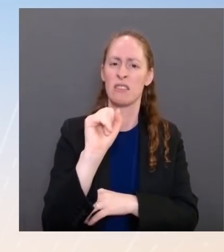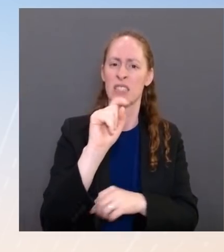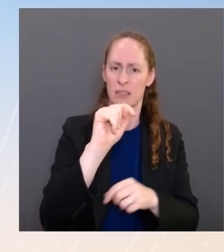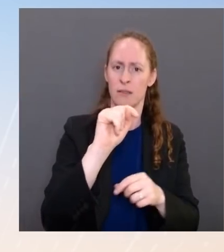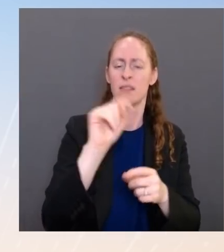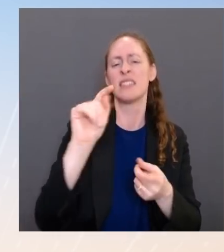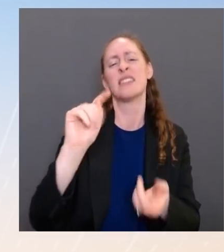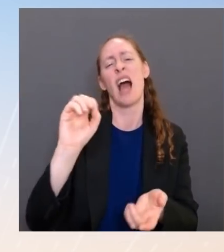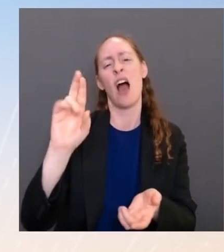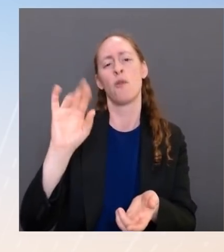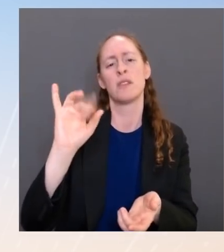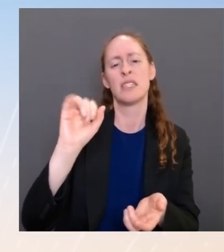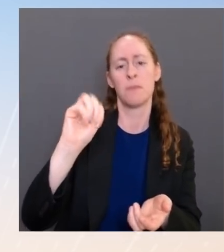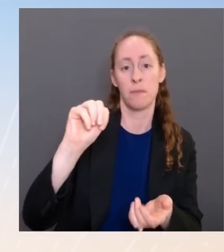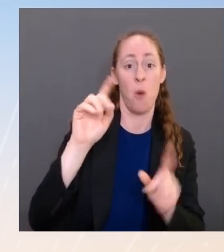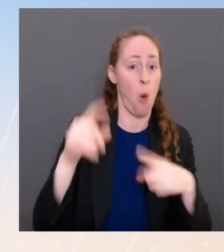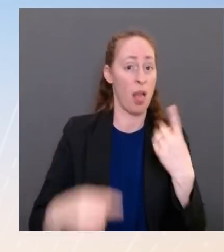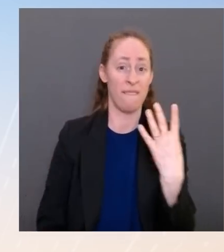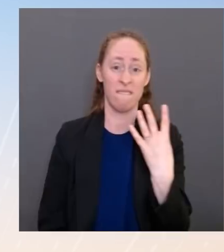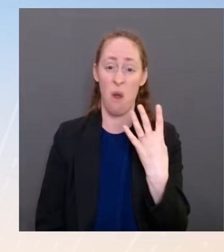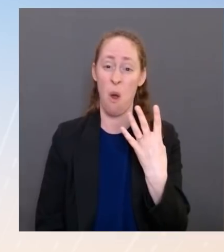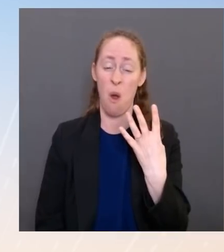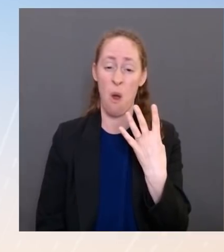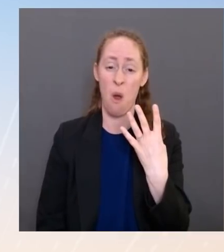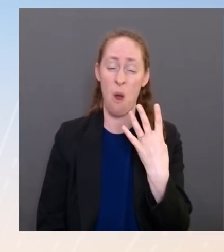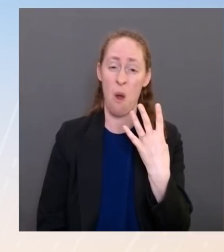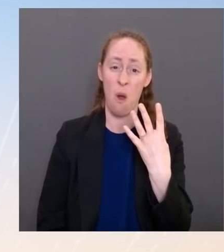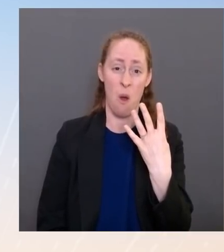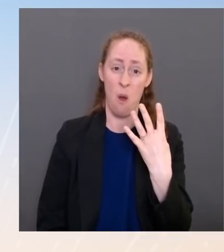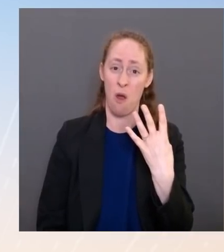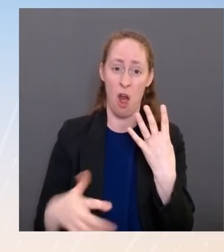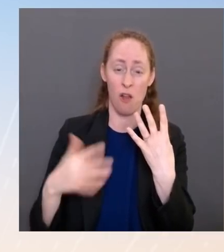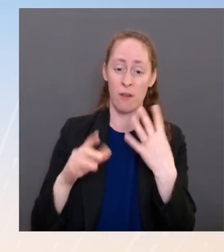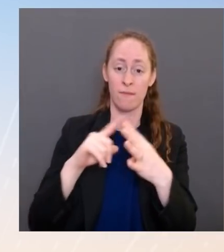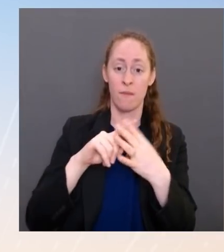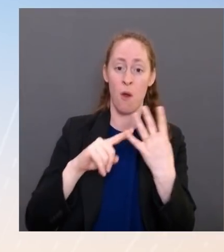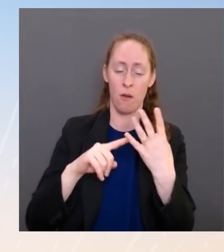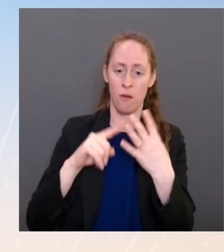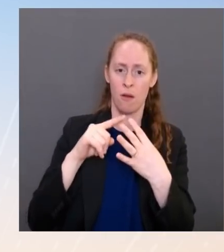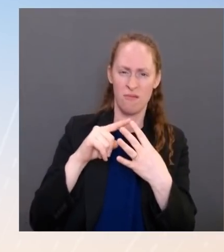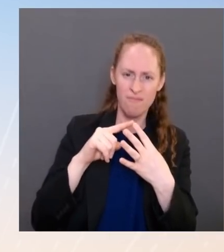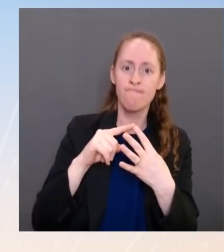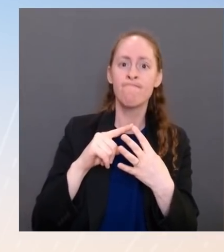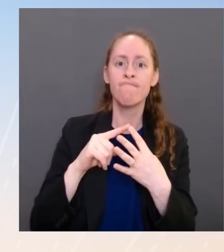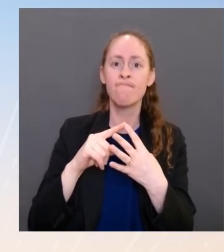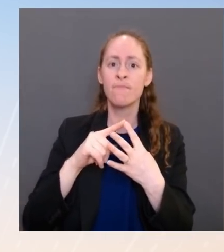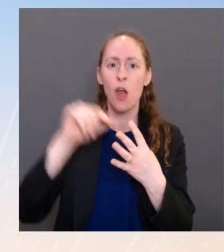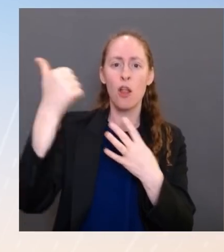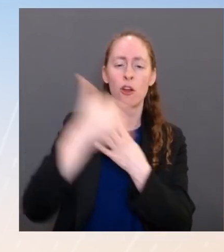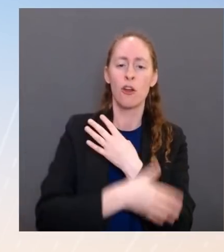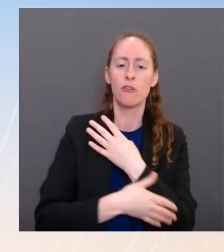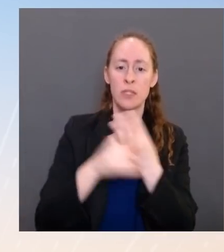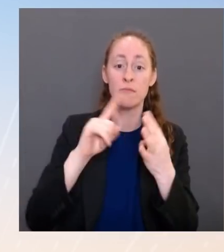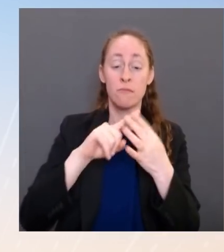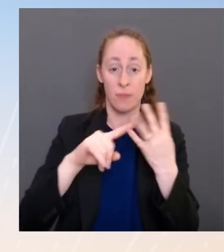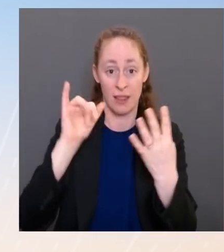So, extensive financial sanctions, export controls, also working diplomatically to limit investment